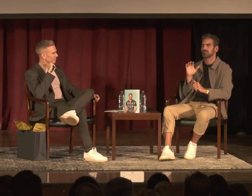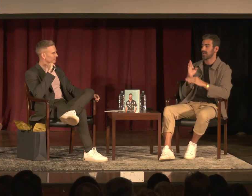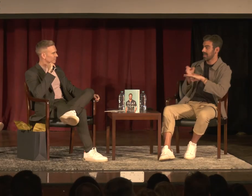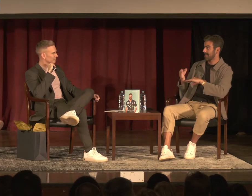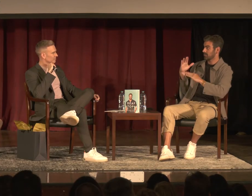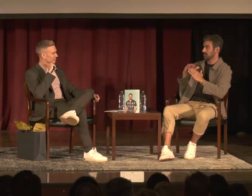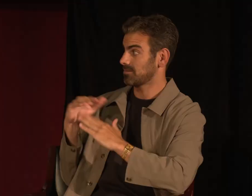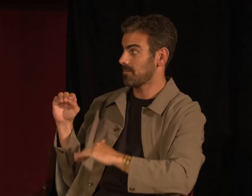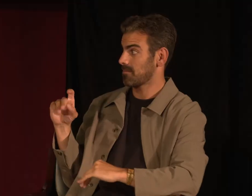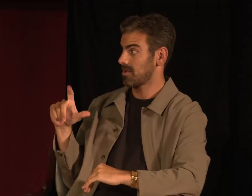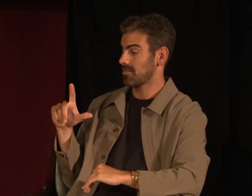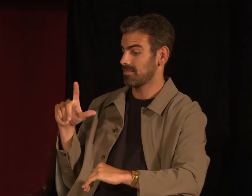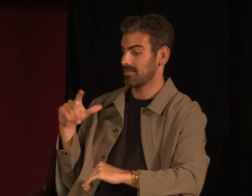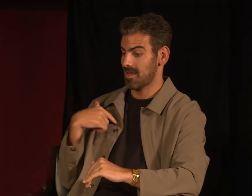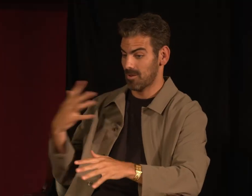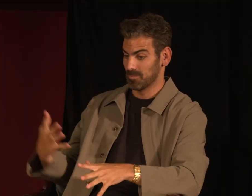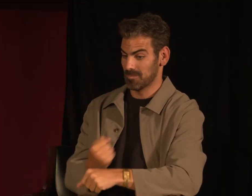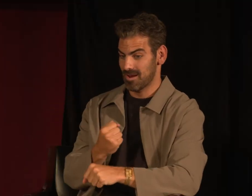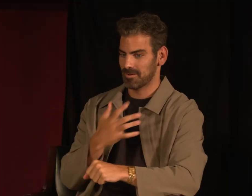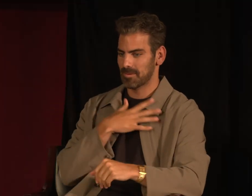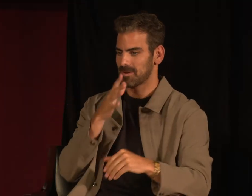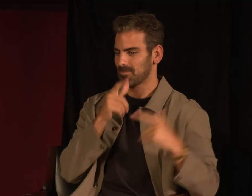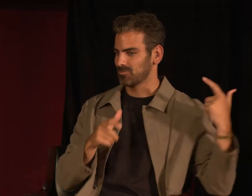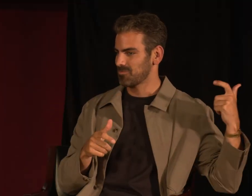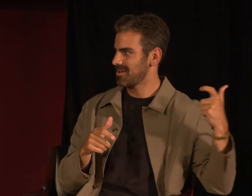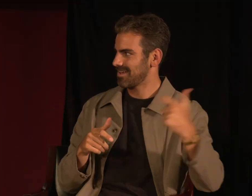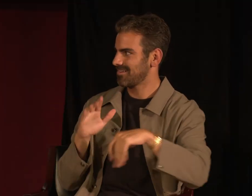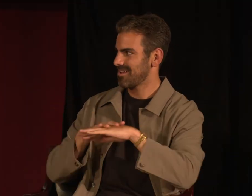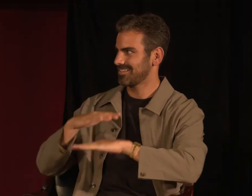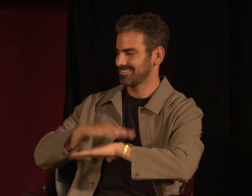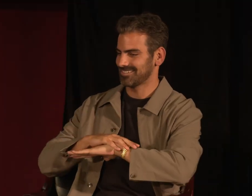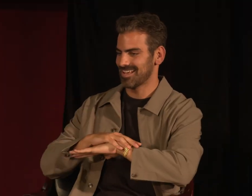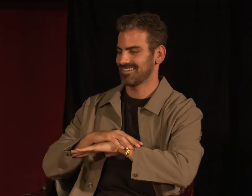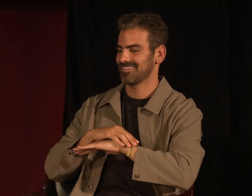I remember, so after Top Model, right, my mom came running